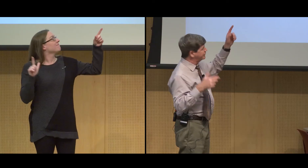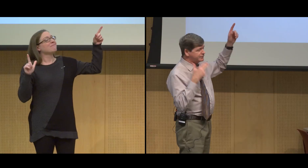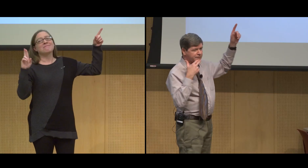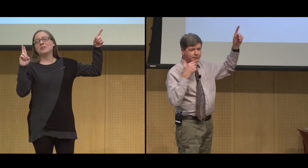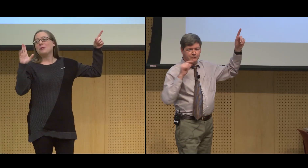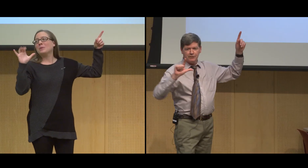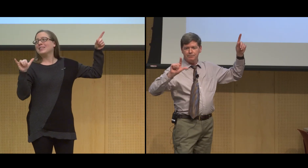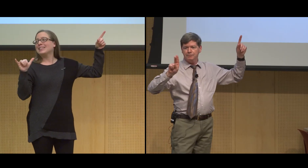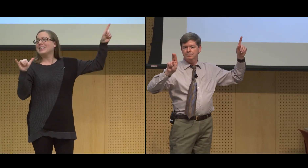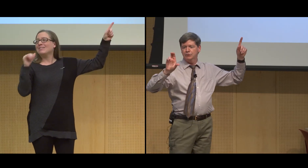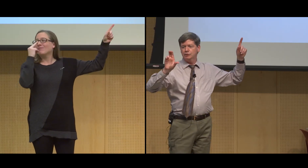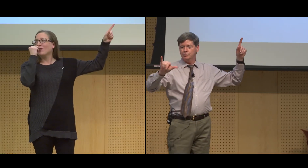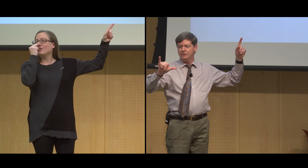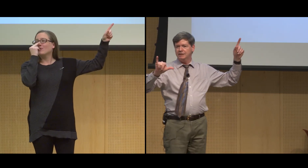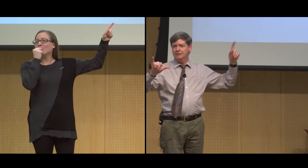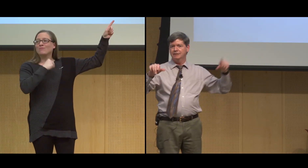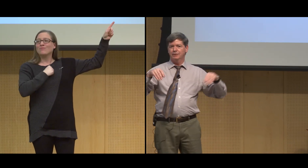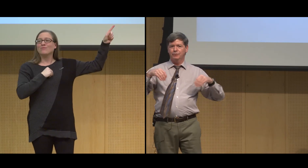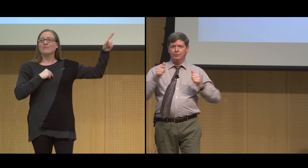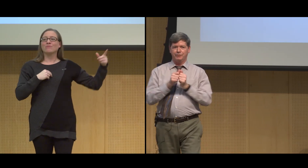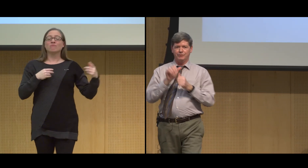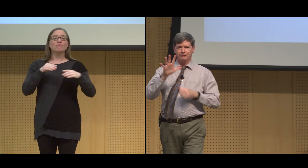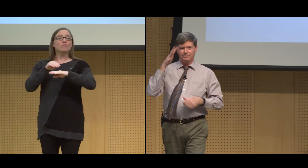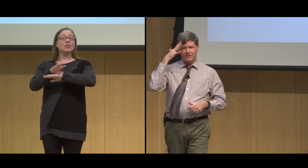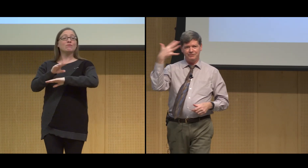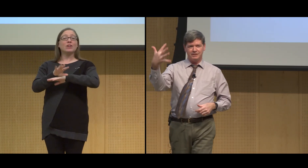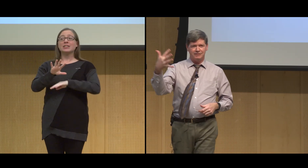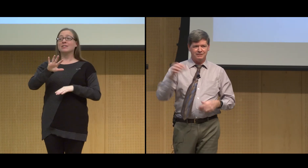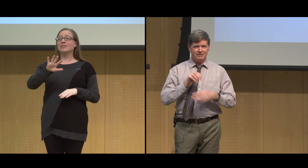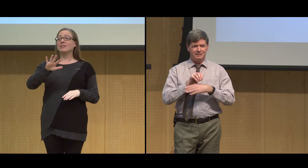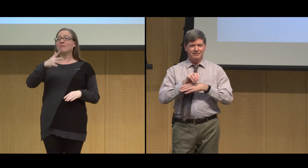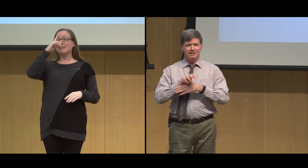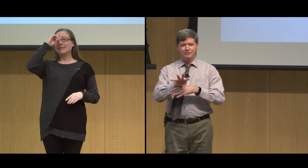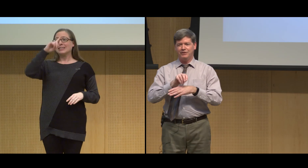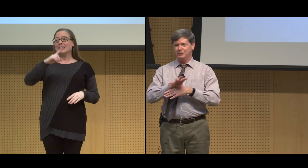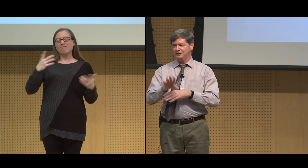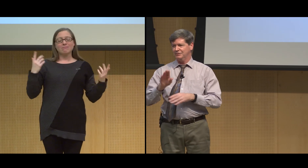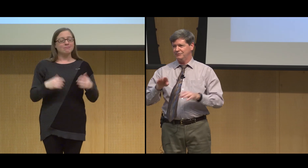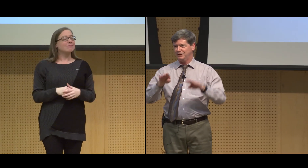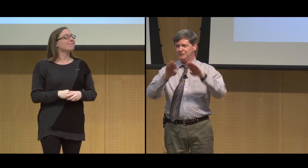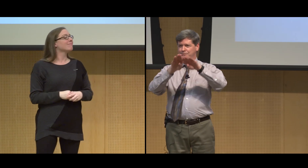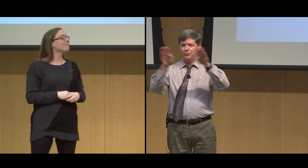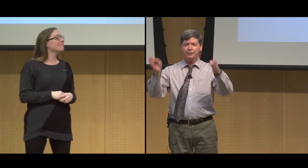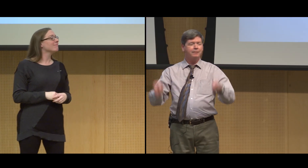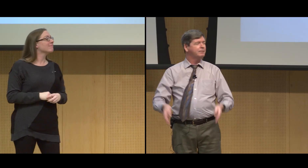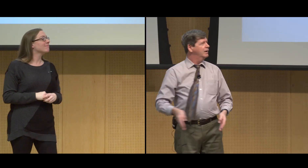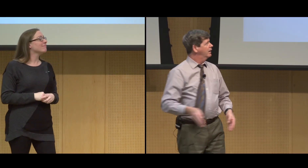There's--there's, um, Lucy with her 5-cent advice--advice booth.